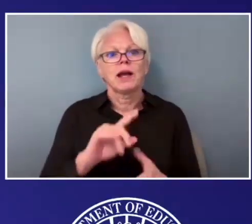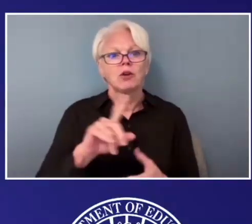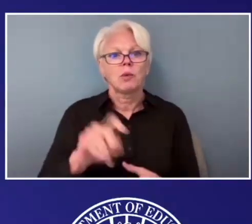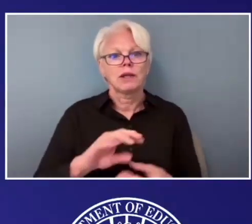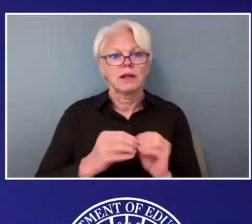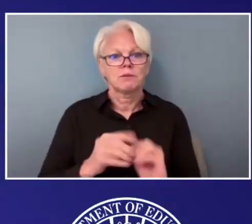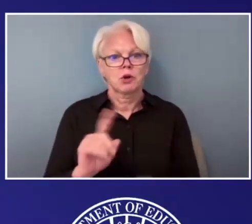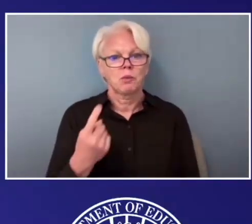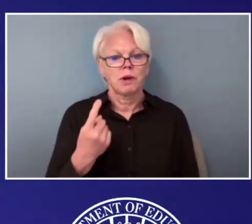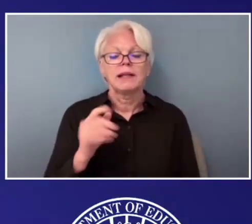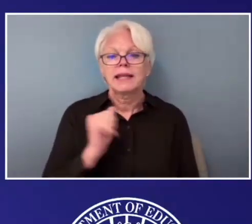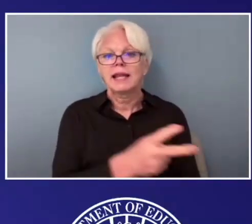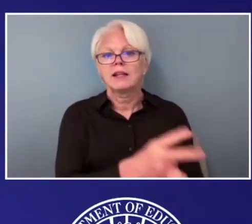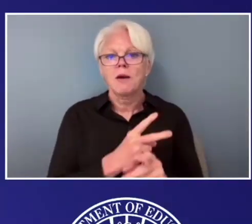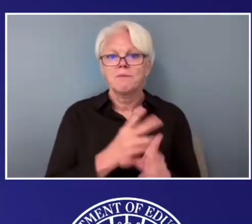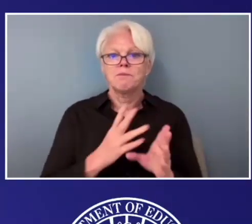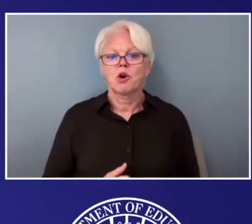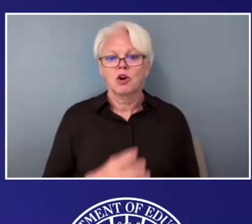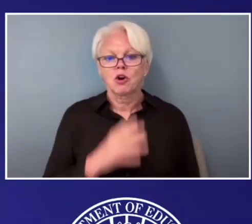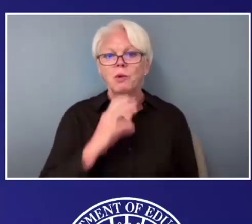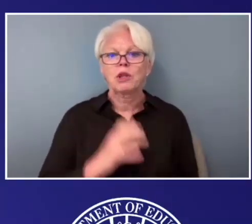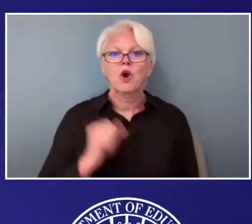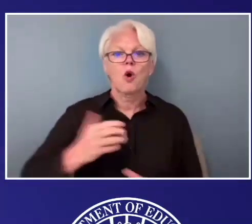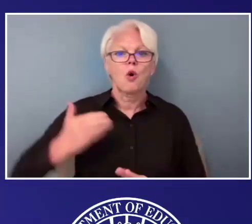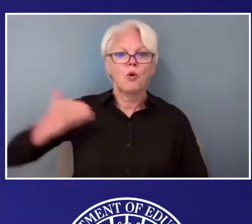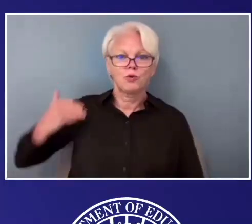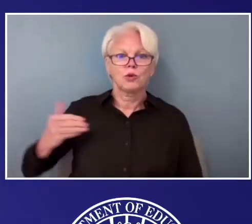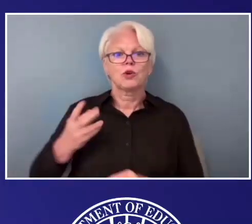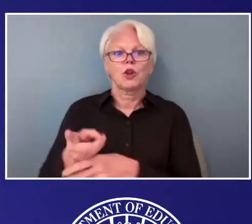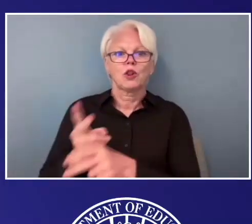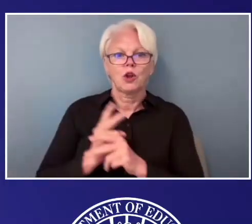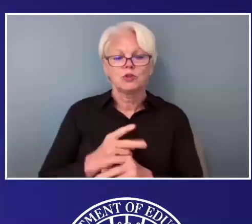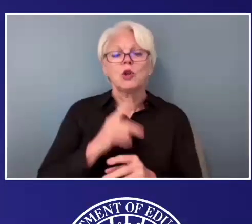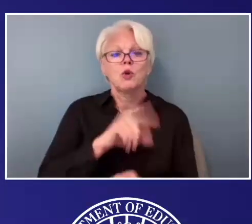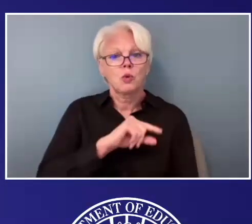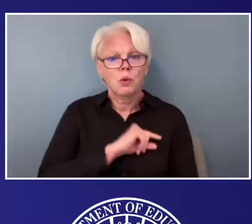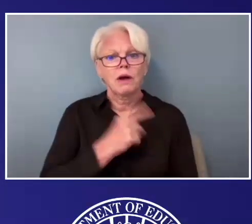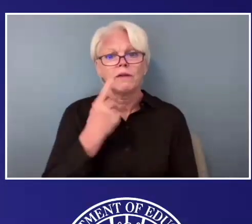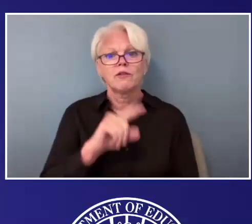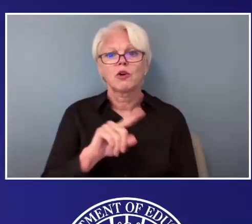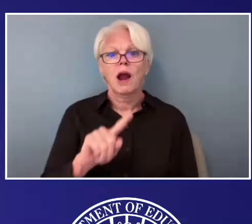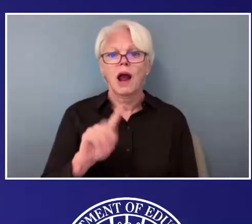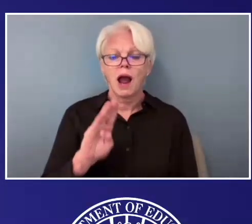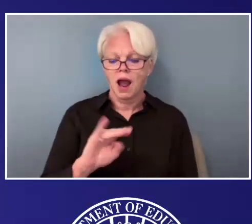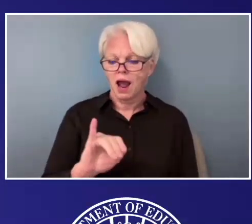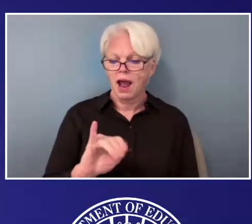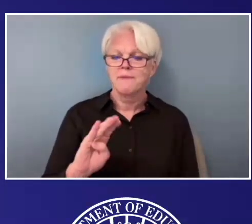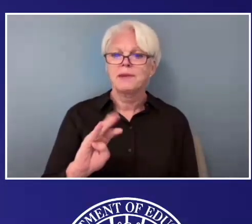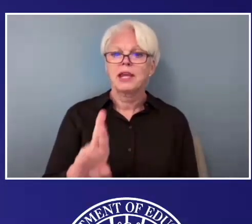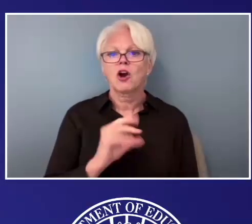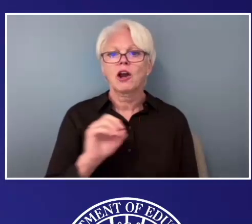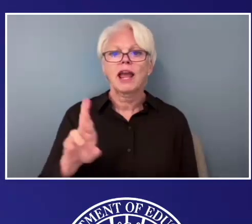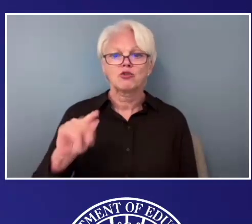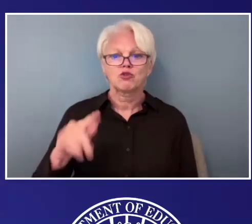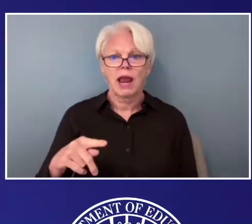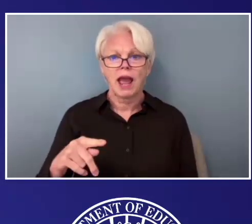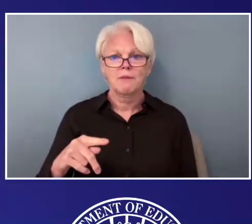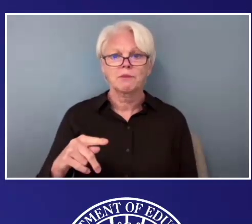can a borrower with older loans who will be eligible for both IBR and RAP going forward, switch back and forth between RAP